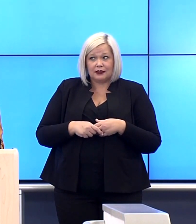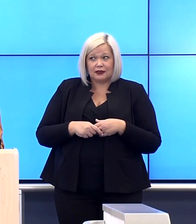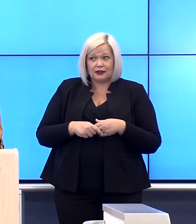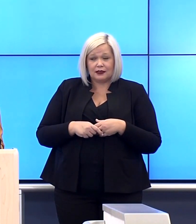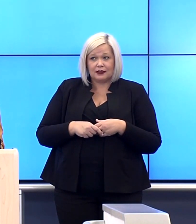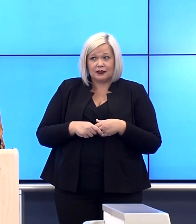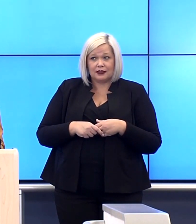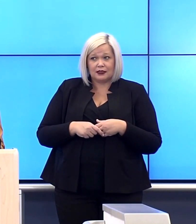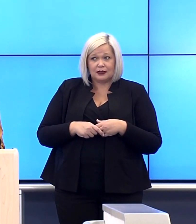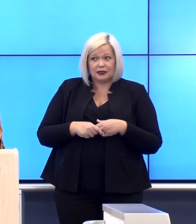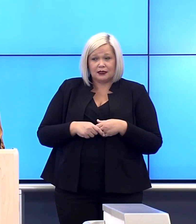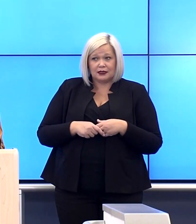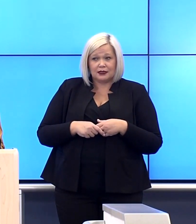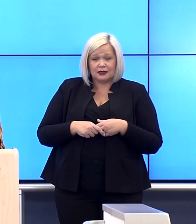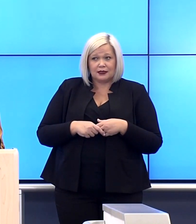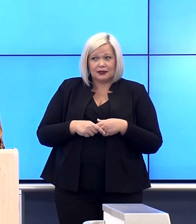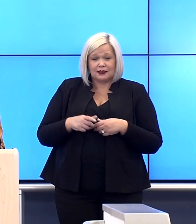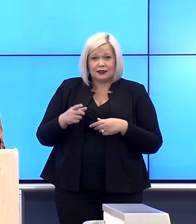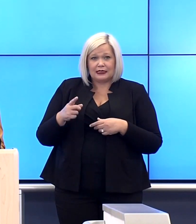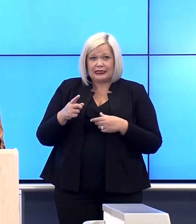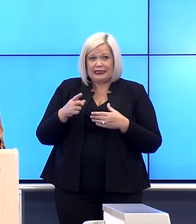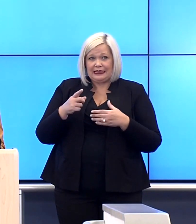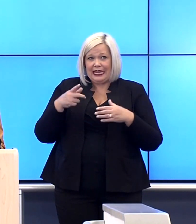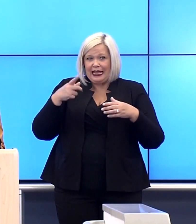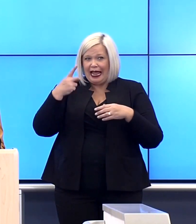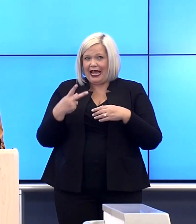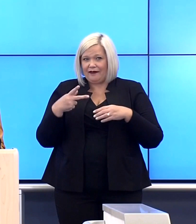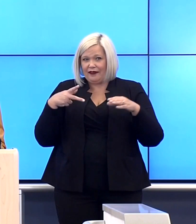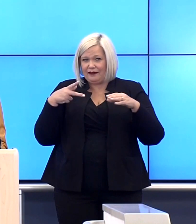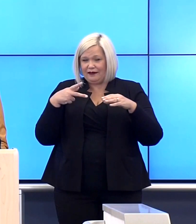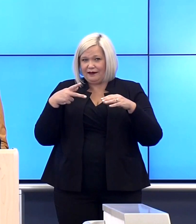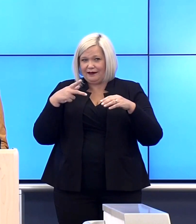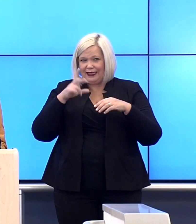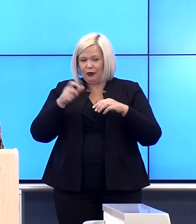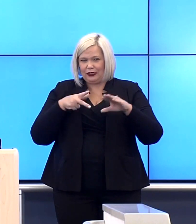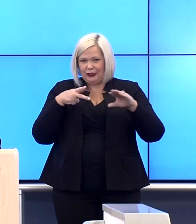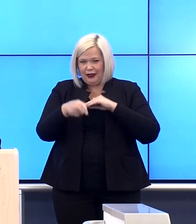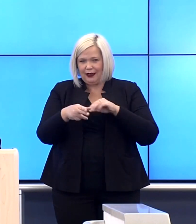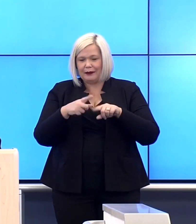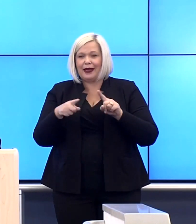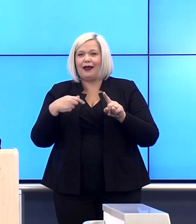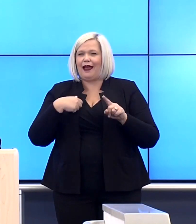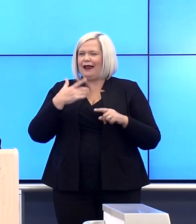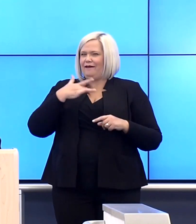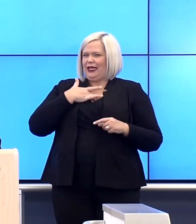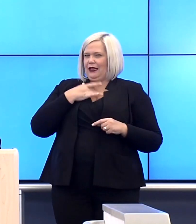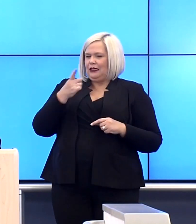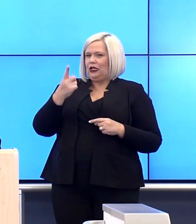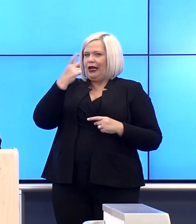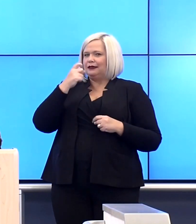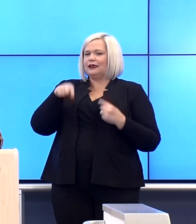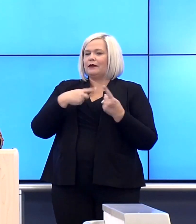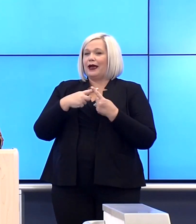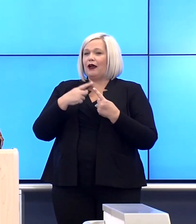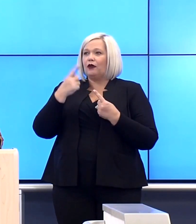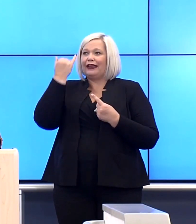TALK WITH REPUBLICAN LEADERSHIP BREAK DOWN OR IS THERE ANOTHER BREAK DOWN OR IS THERE ANOTHER REASON THAT THEY’RE NOT UP ON REASON THAT THEY’RE NOT UP ON THE STAGE WITH YOU TONIGHT? THE STAGE WITH YOU TONIGHT? >> YOU WERE COMING IN AND OUT YOU WERE COMING IN AND OUT BUT I THINK YOU WERE ASKING